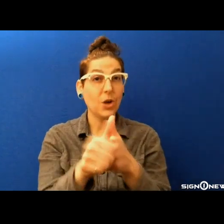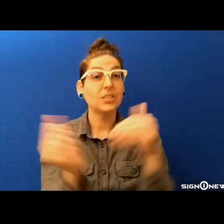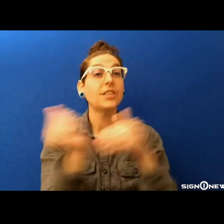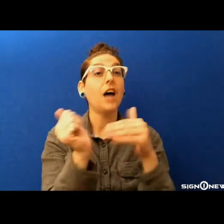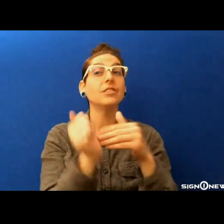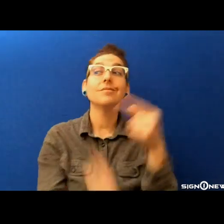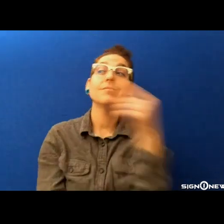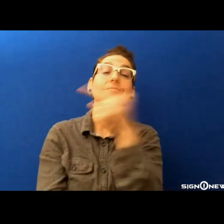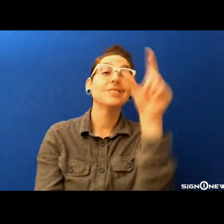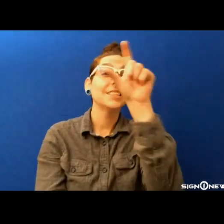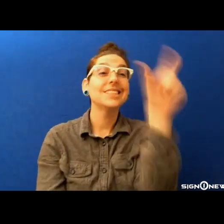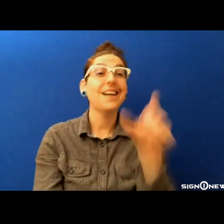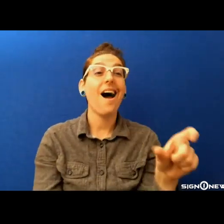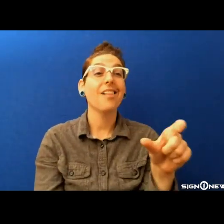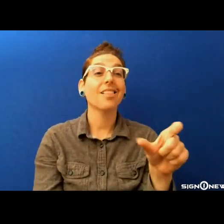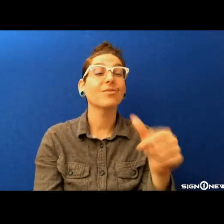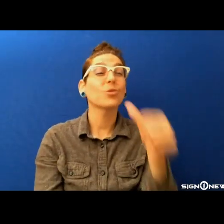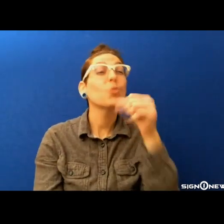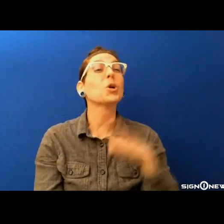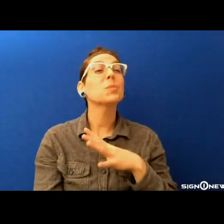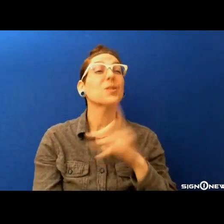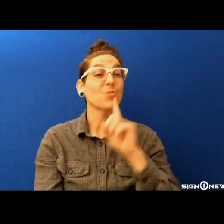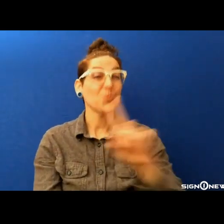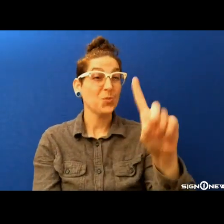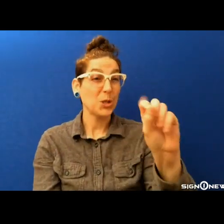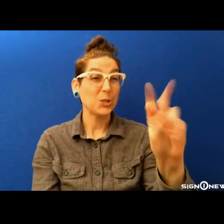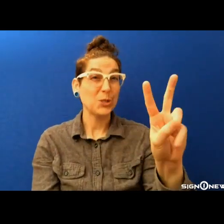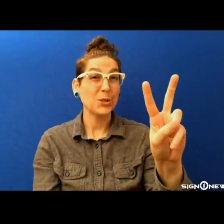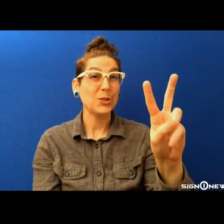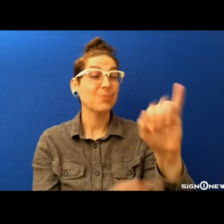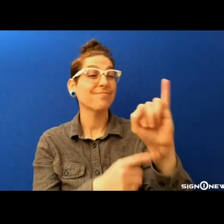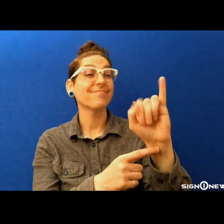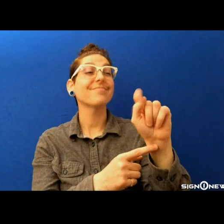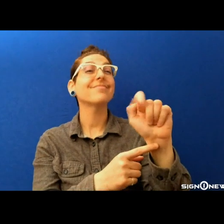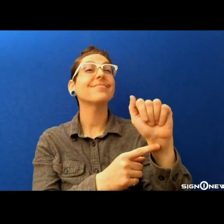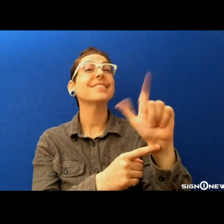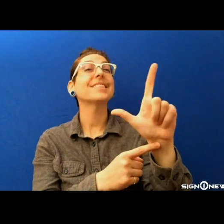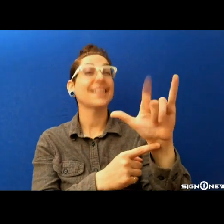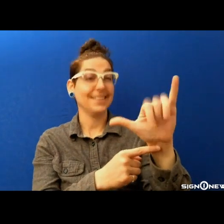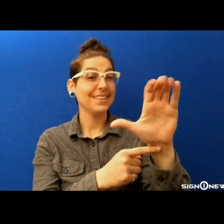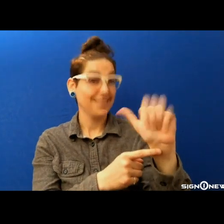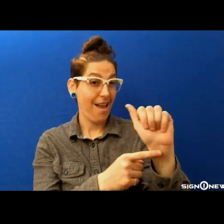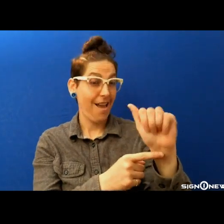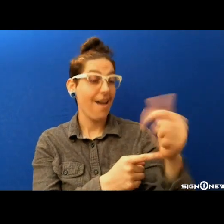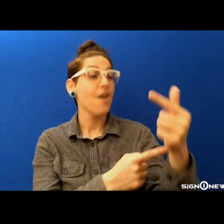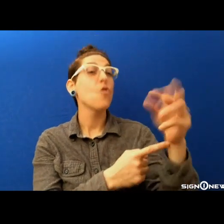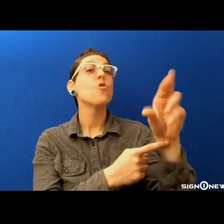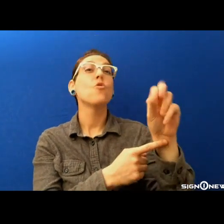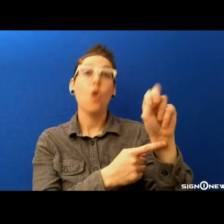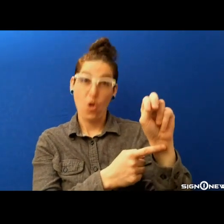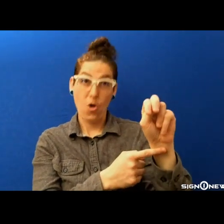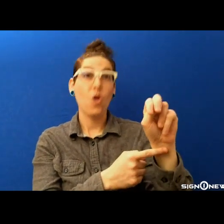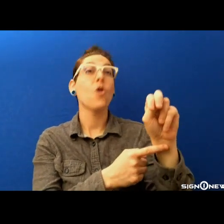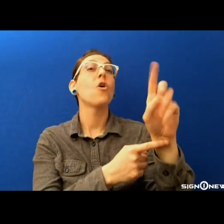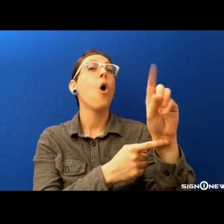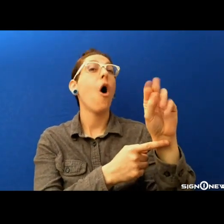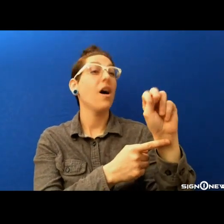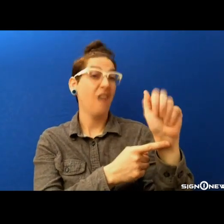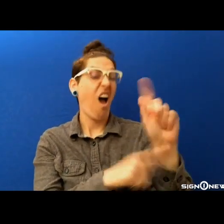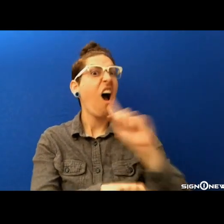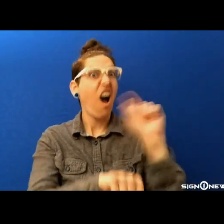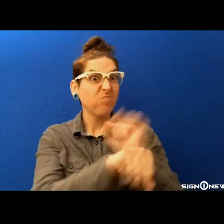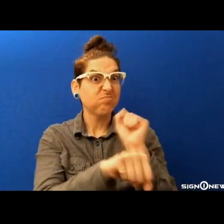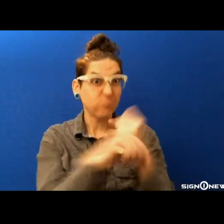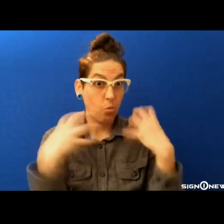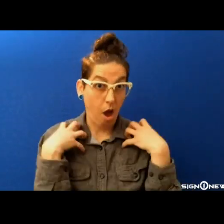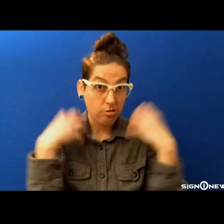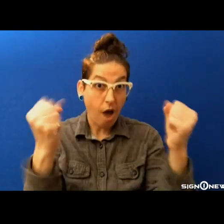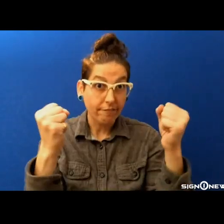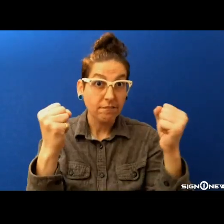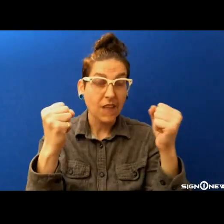According to doctors in Italy, a 102-year-old woman named Italica Grondona